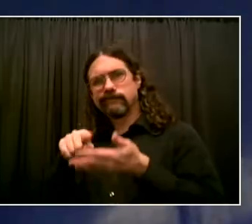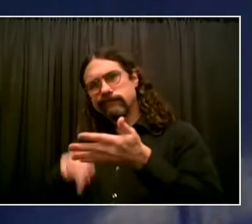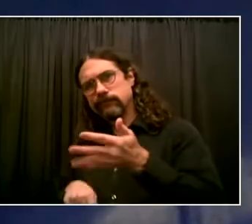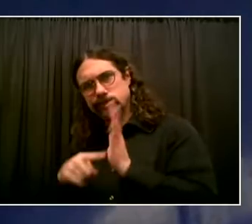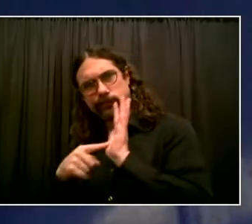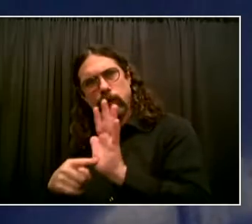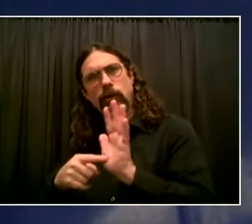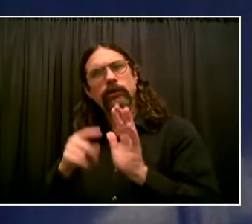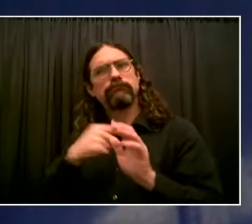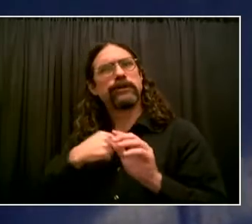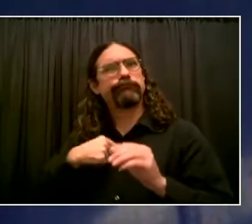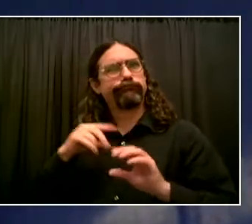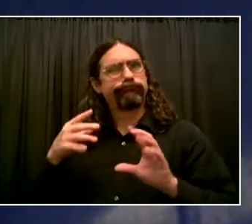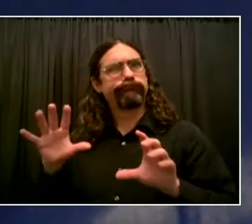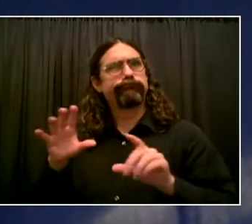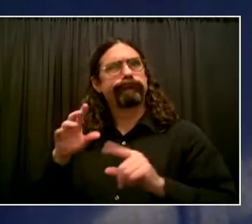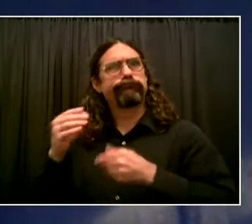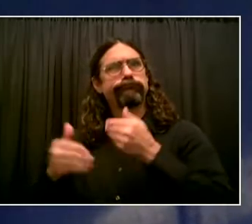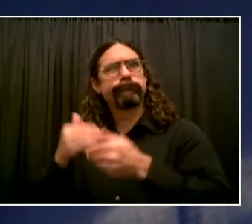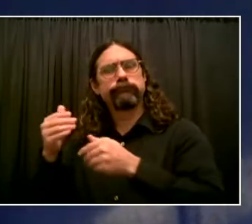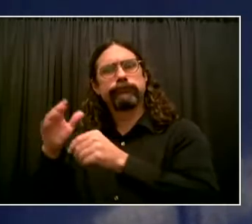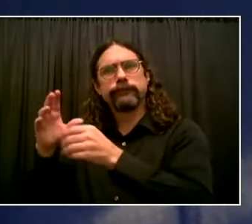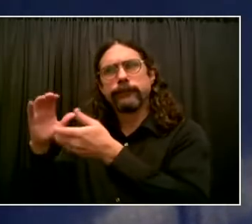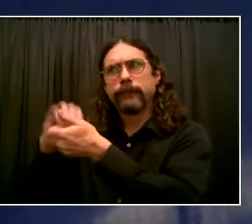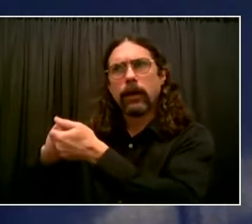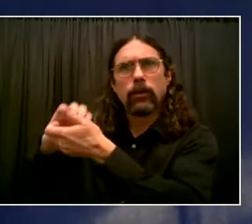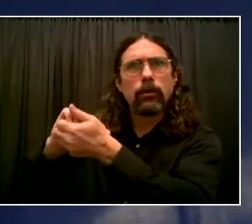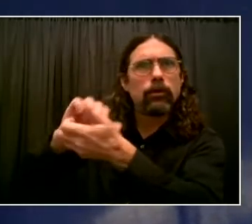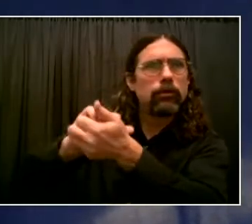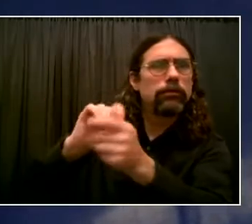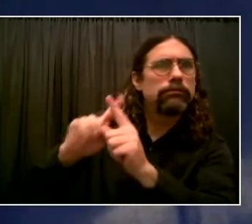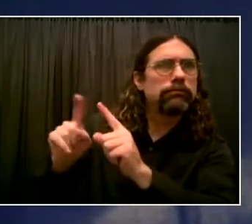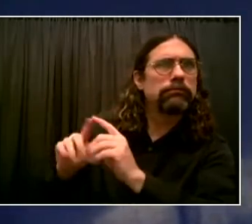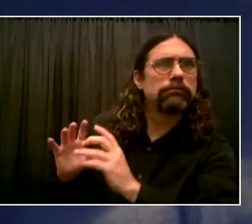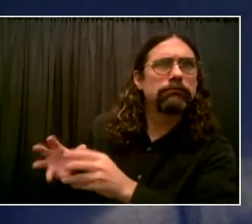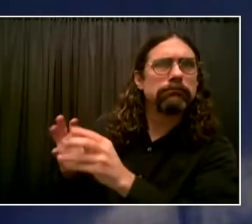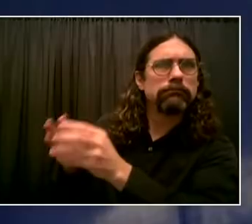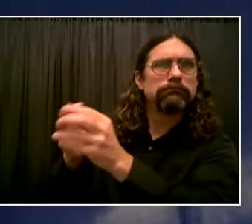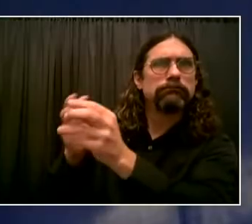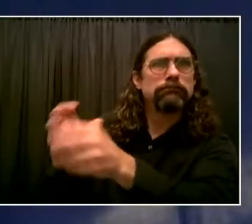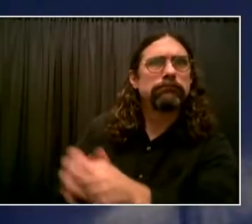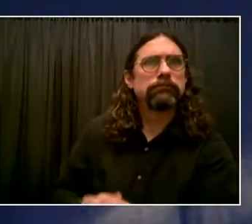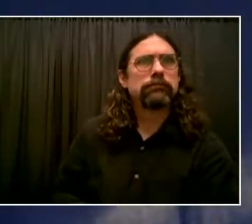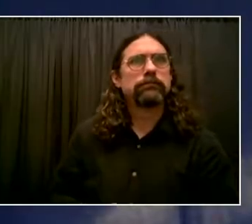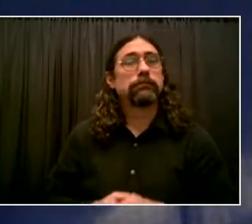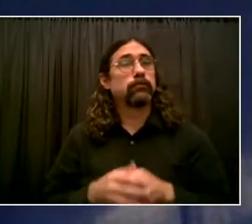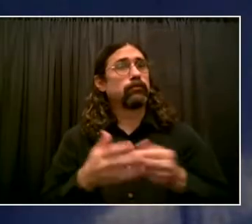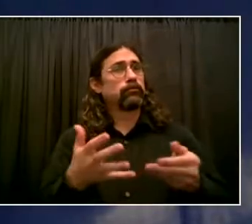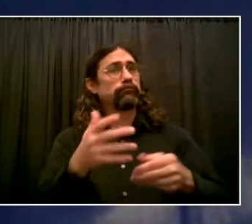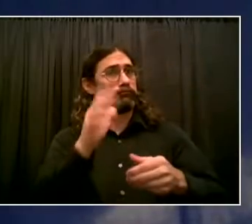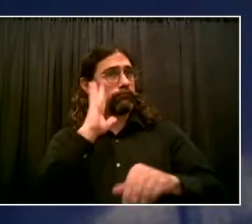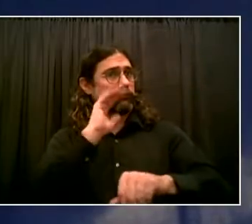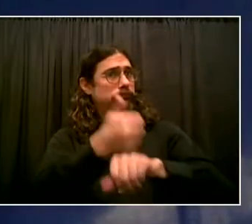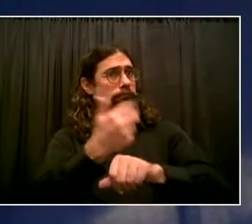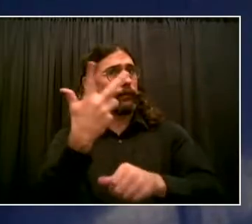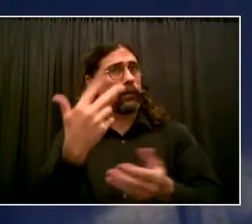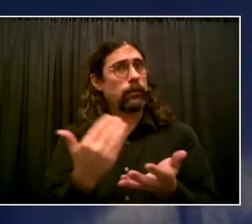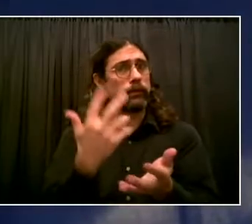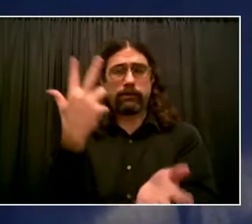REQUIREMENTS EVER IMPOSED ON DEVERS NEW YORK CITY. HAVE HEARD THE HIGHLIGHTS BUT I WILL GIVE A COUPLE MORE. 3,000 UNIONS OF PERMANENTLY